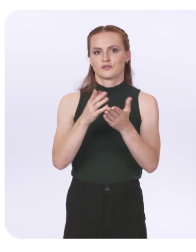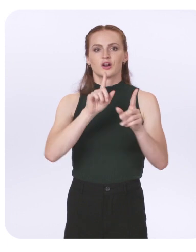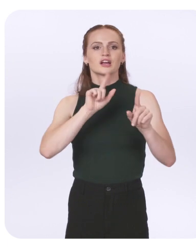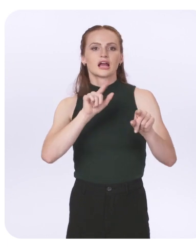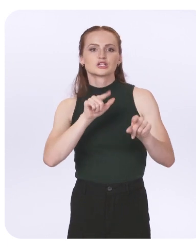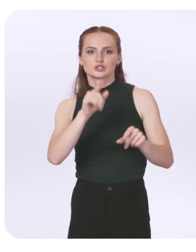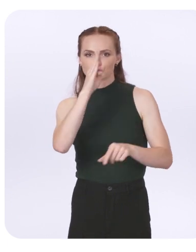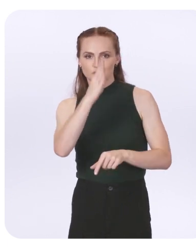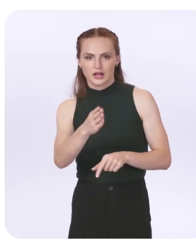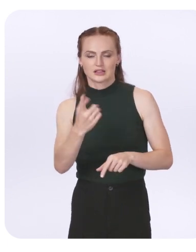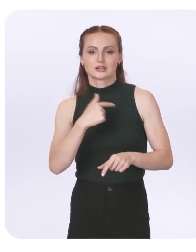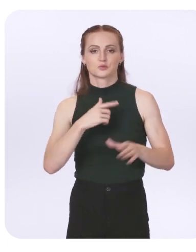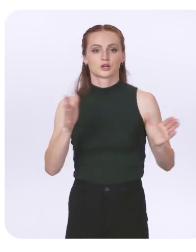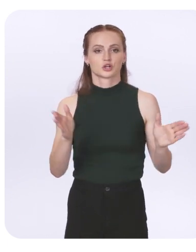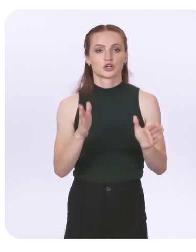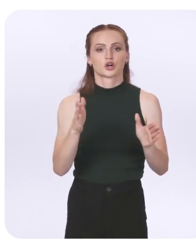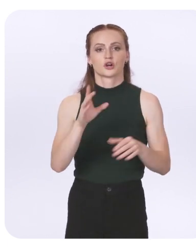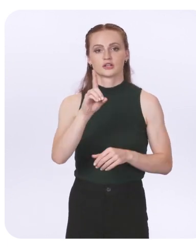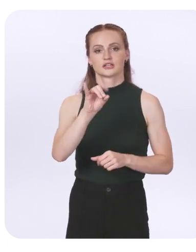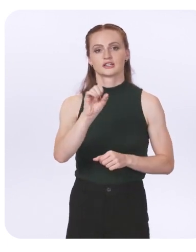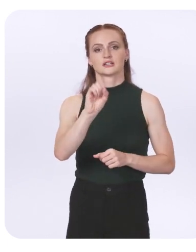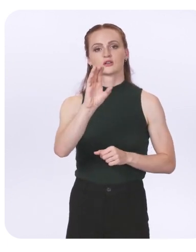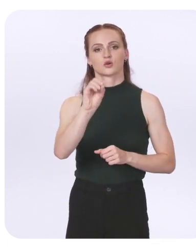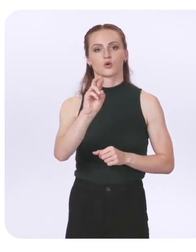to share their own Breachers-related content right there.